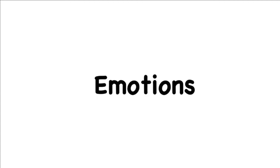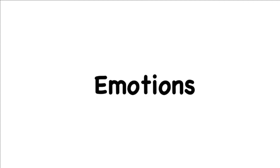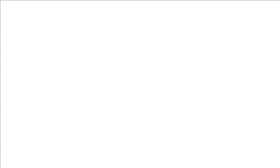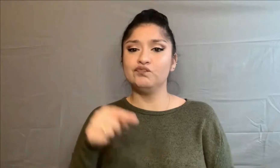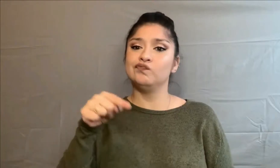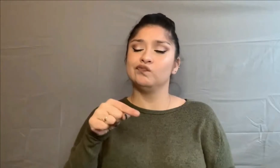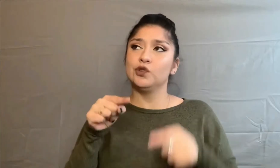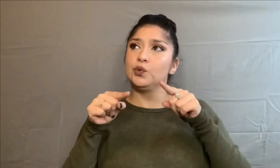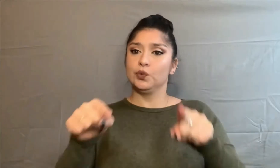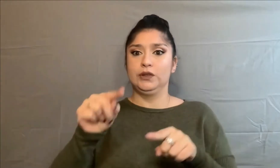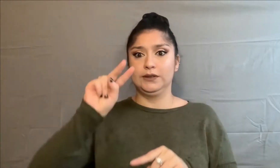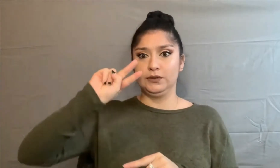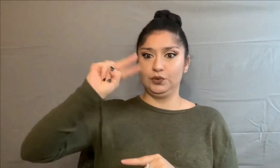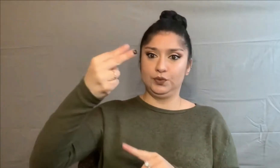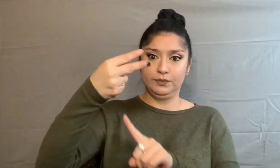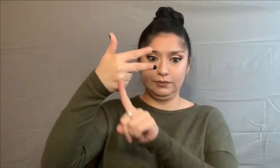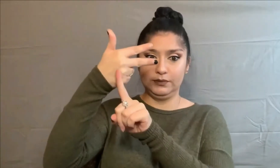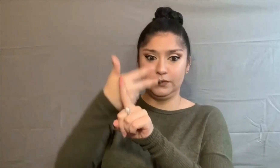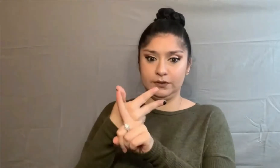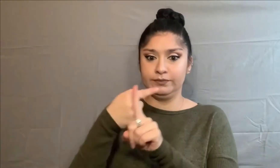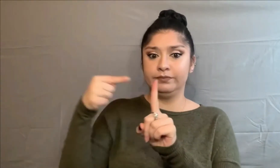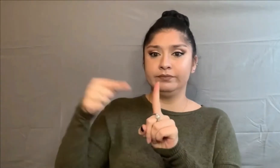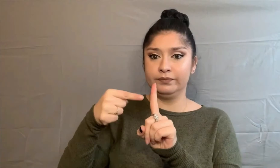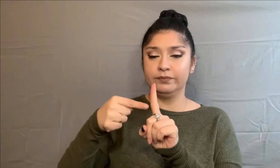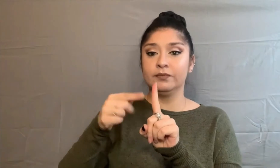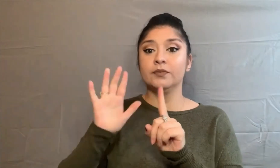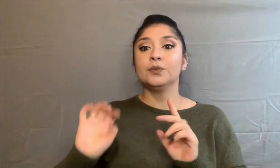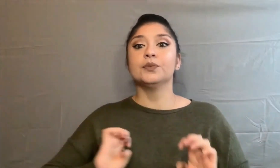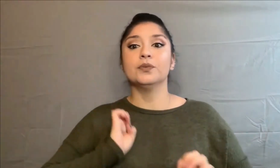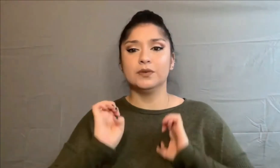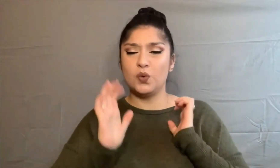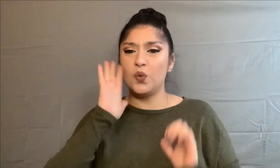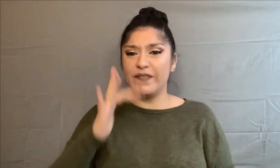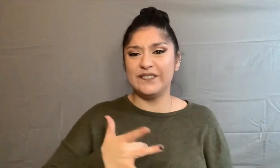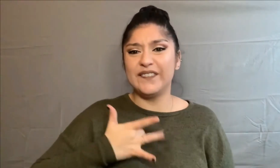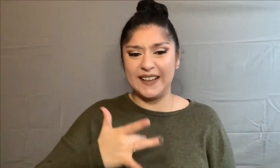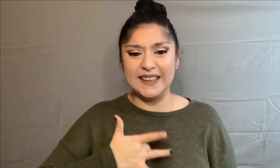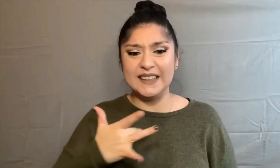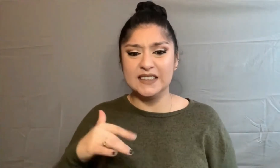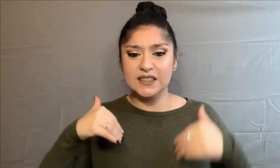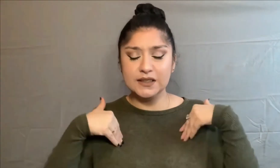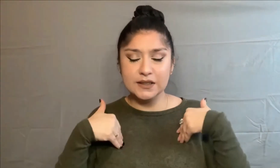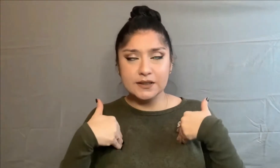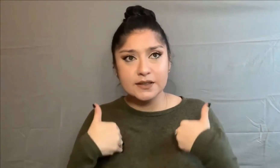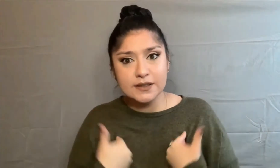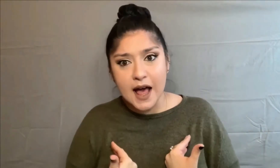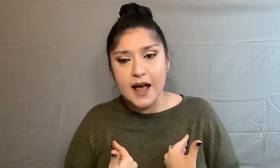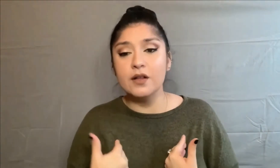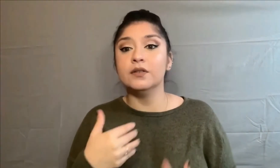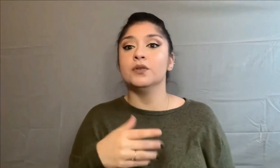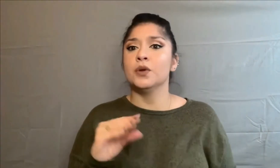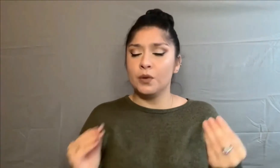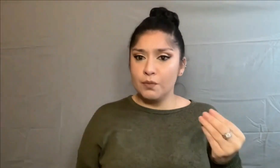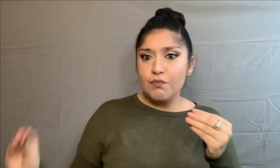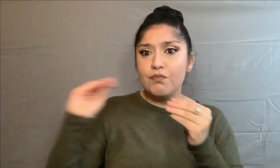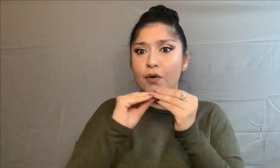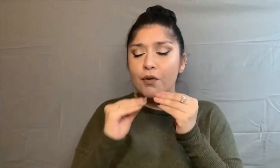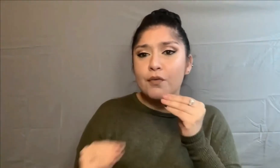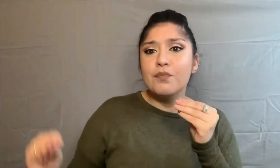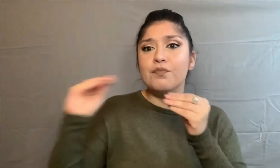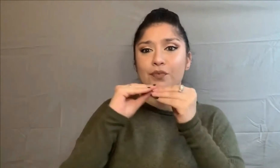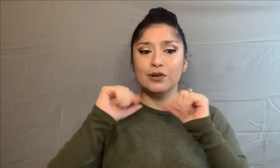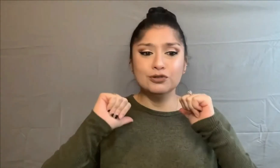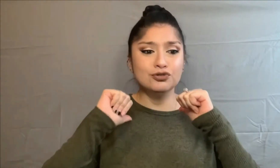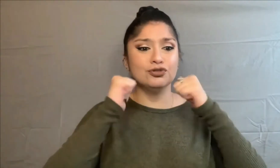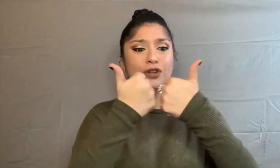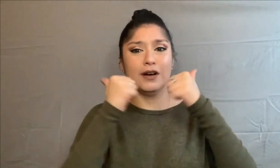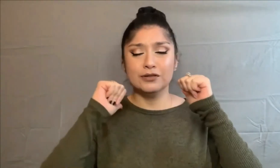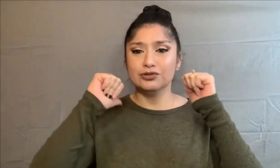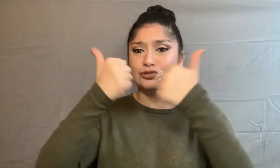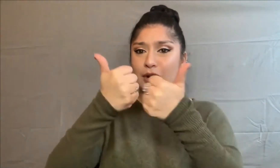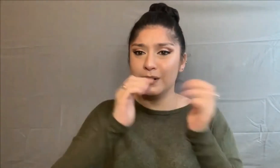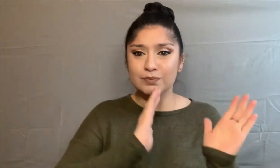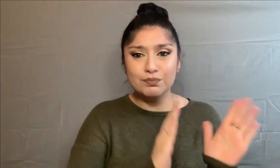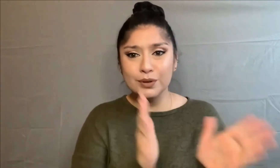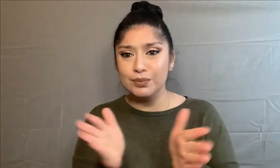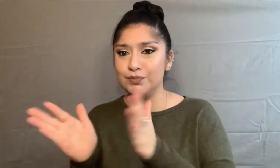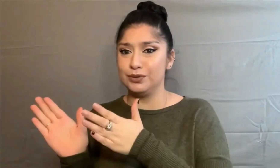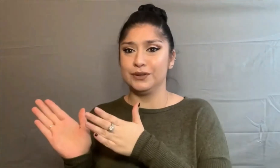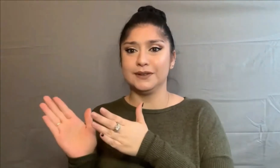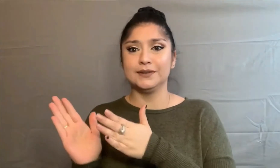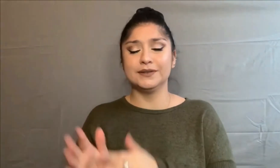During the second trimester, you might feel less tired and more up to the challenge of preparing for your baby.